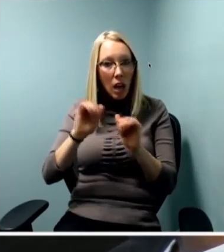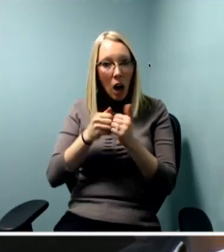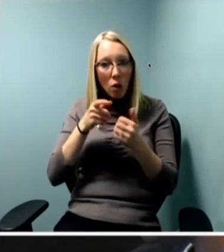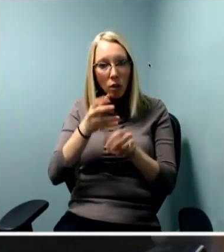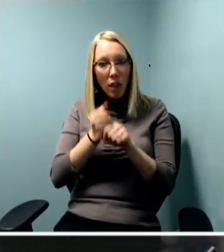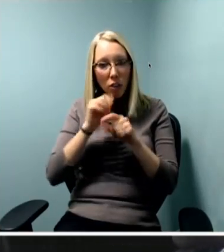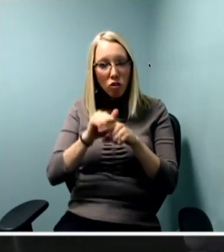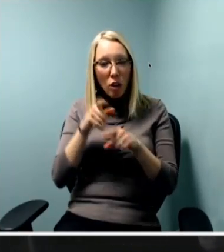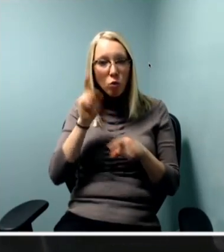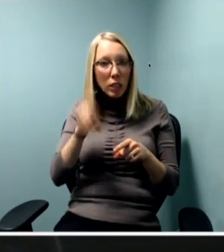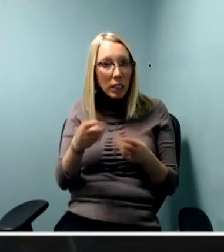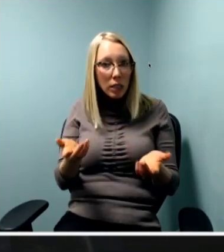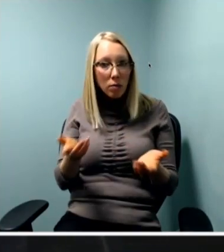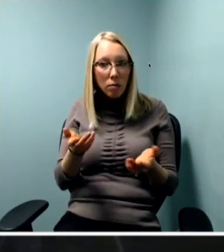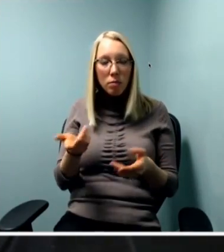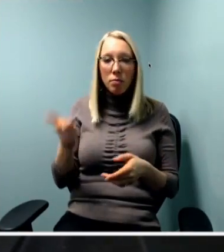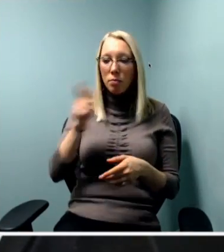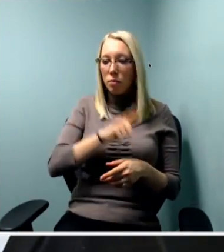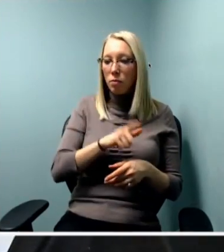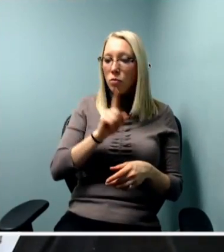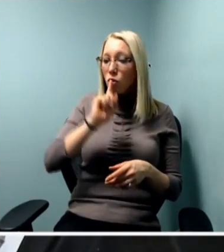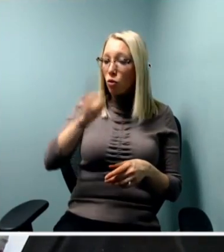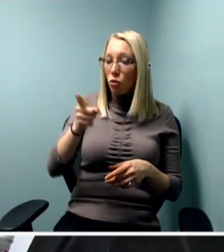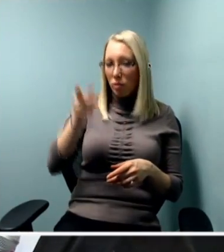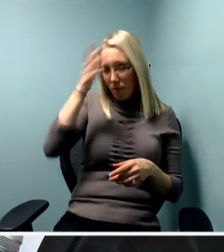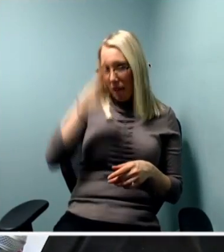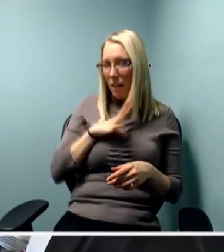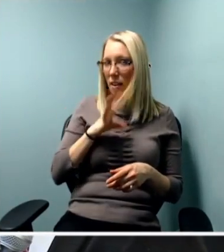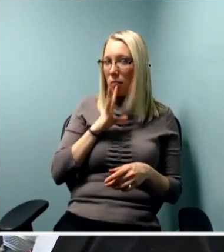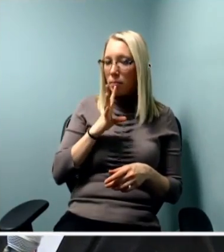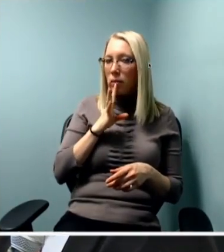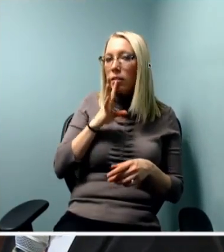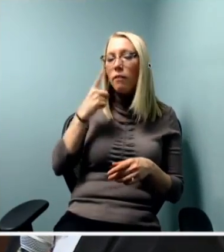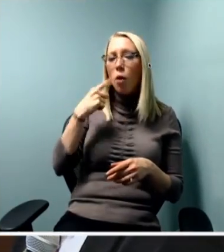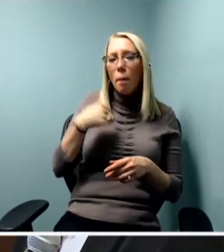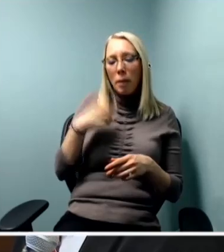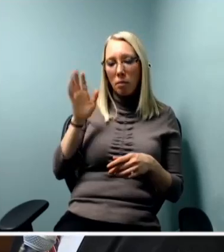Sure. For me, at a young age, I was about four or five,